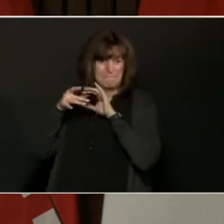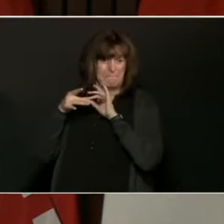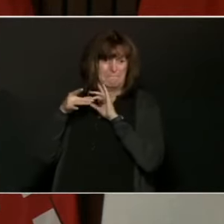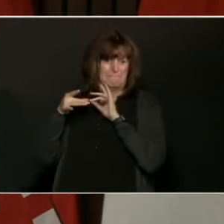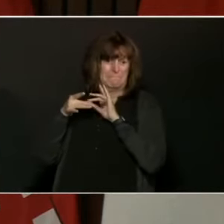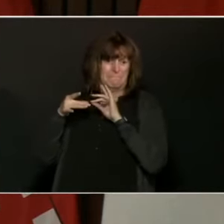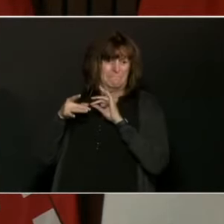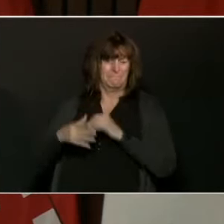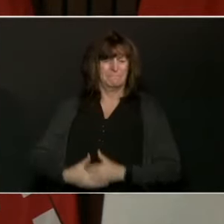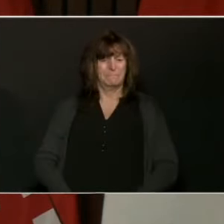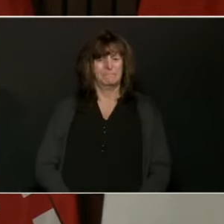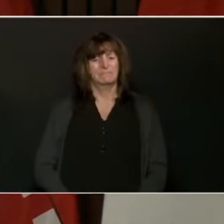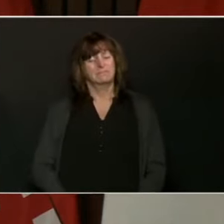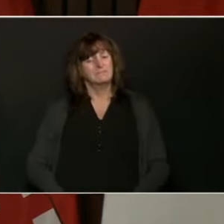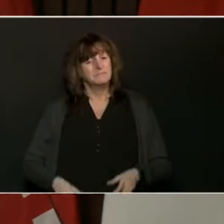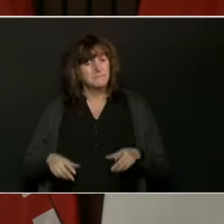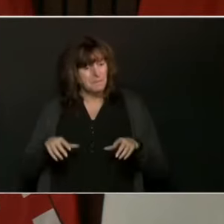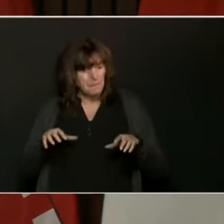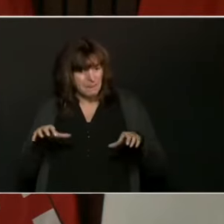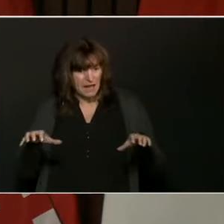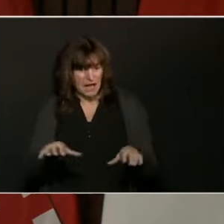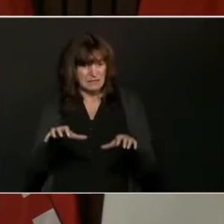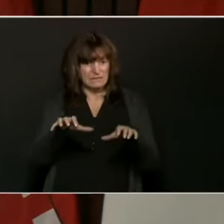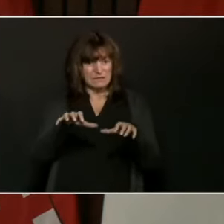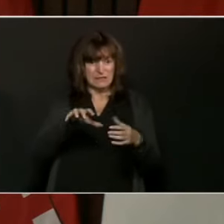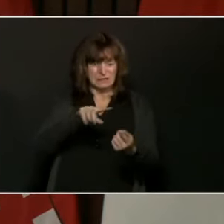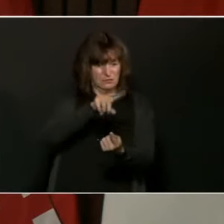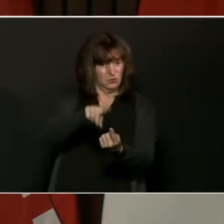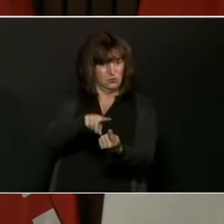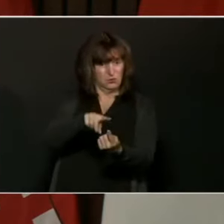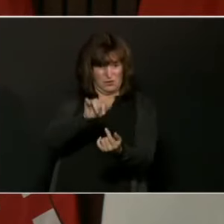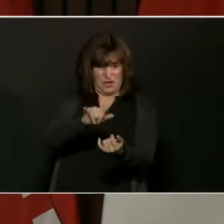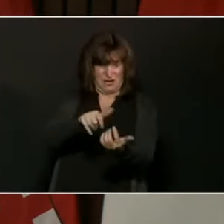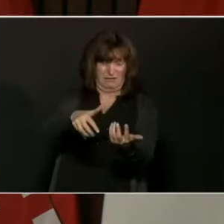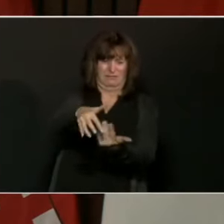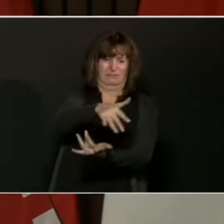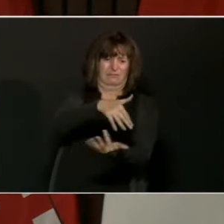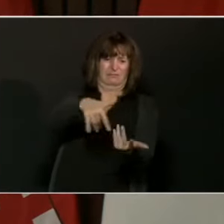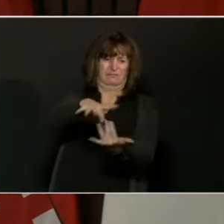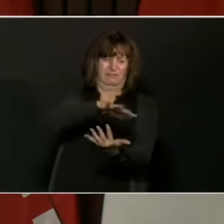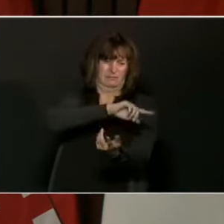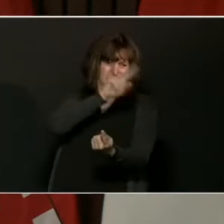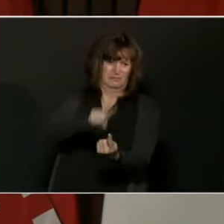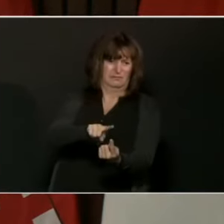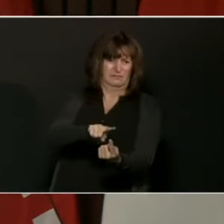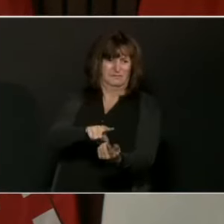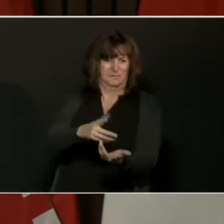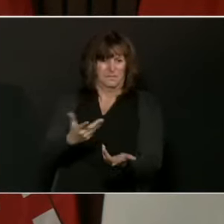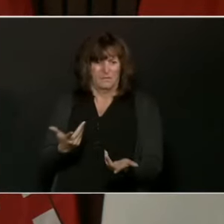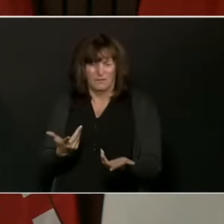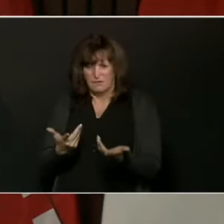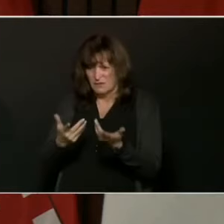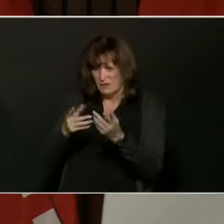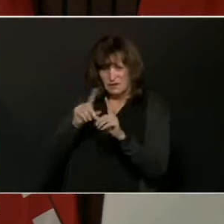DISAGREEMENT AMONG ALL THE SIGNS ON THIS, SECOND ACTIVITIES THAT